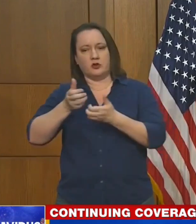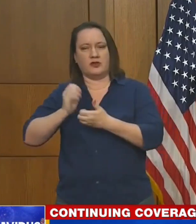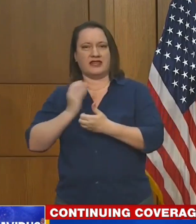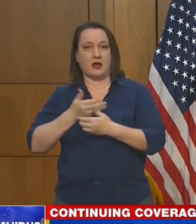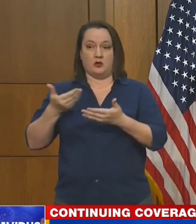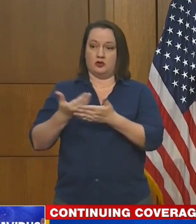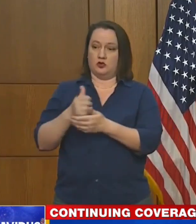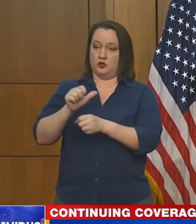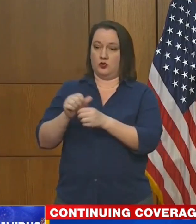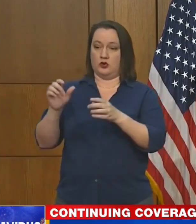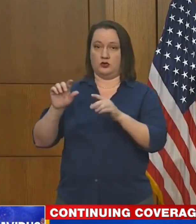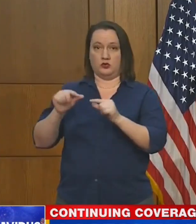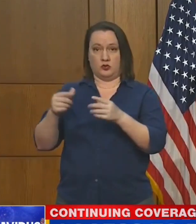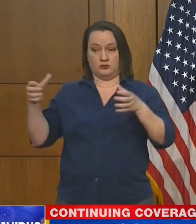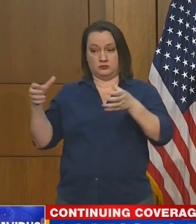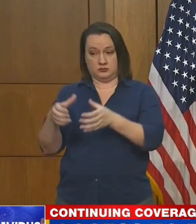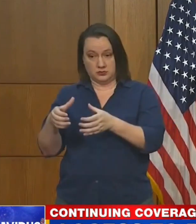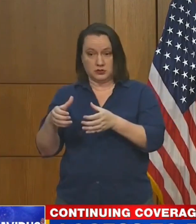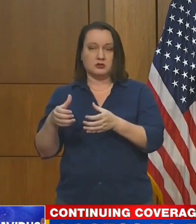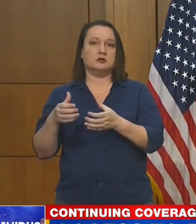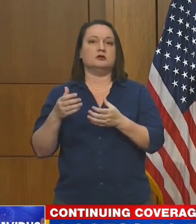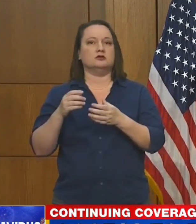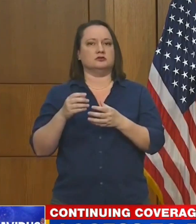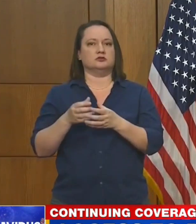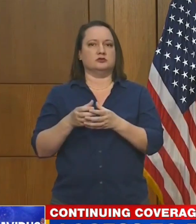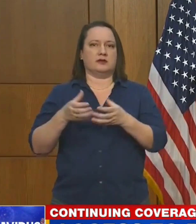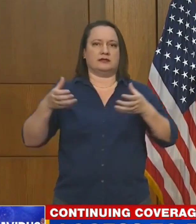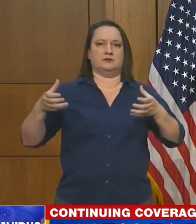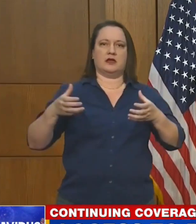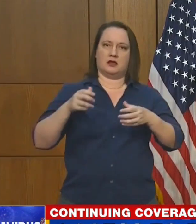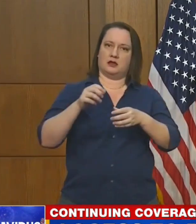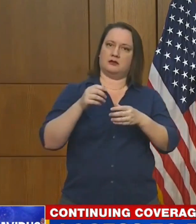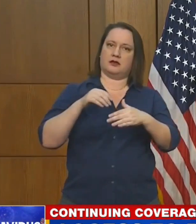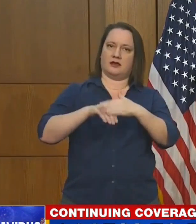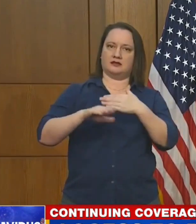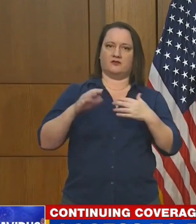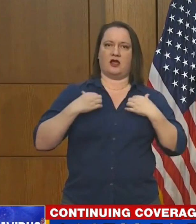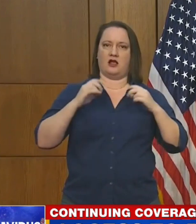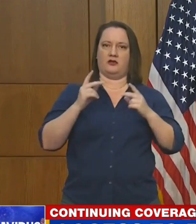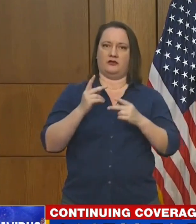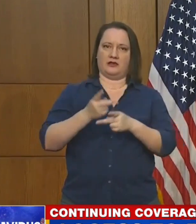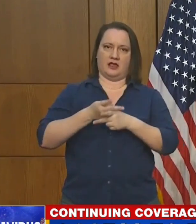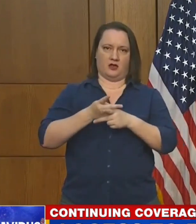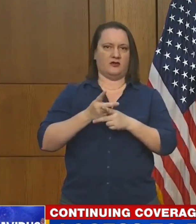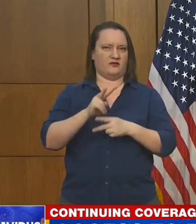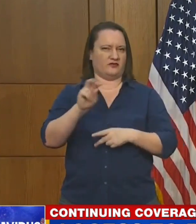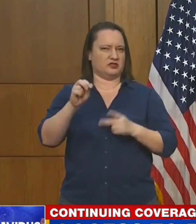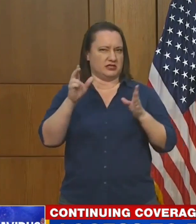WITH THE NEW WORKGROUP TO FIND MORE BROAD BASED HEALTHCARE SOLUTIONS FOR ALL VIRGINIANS.